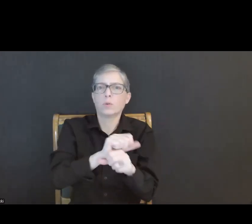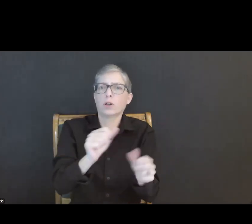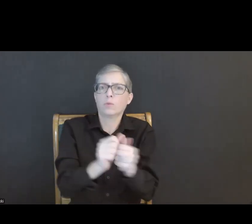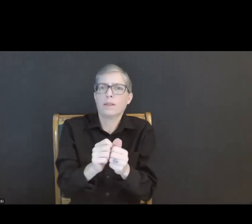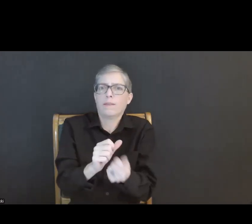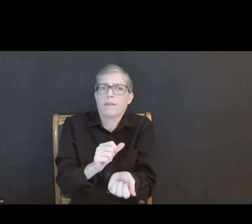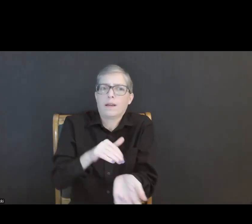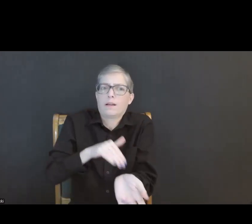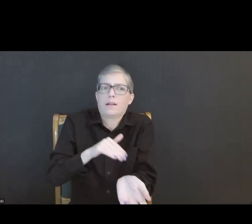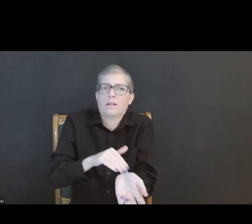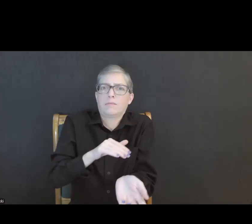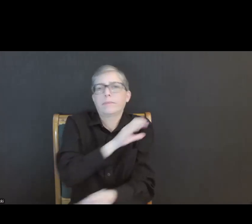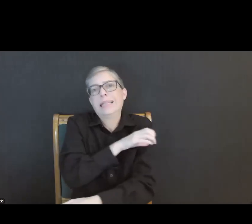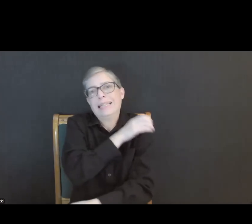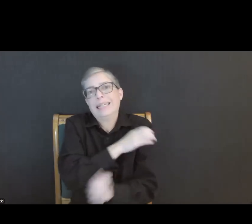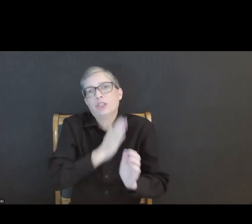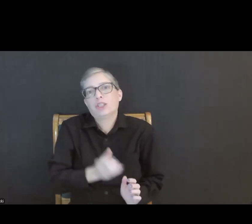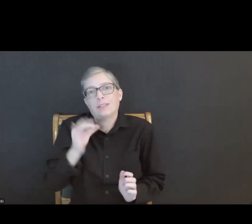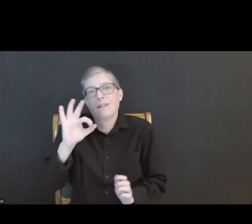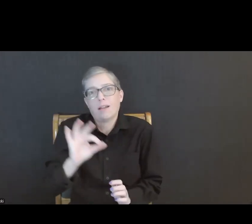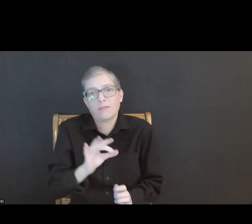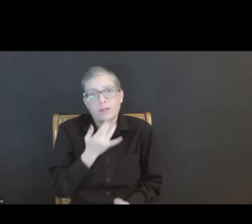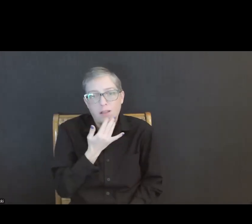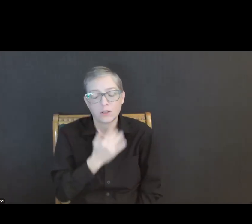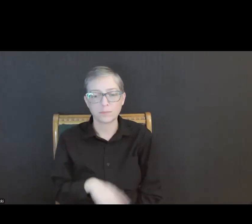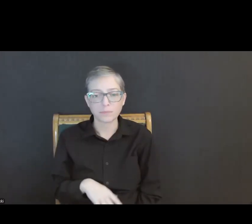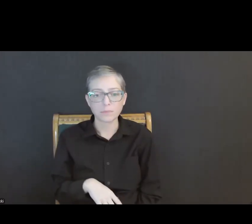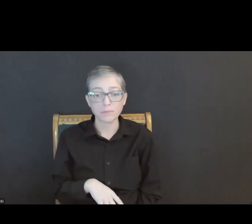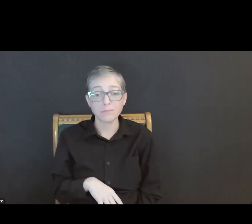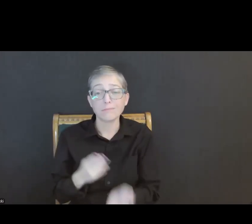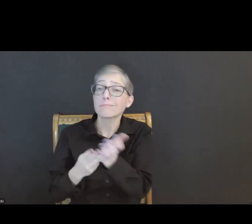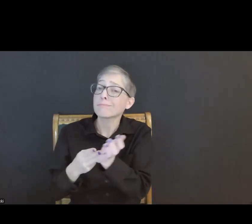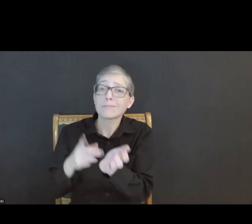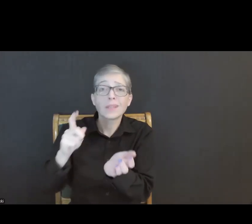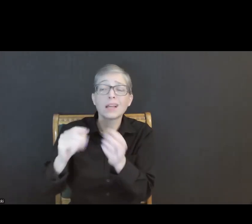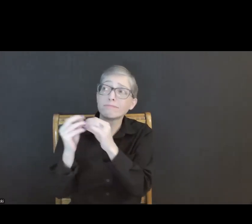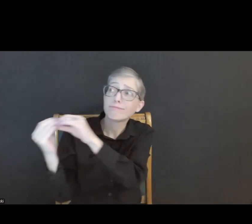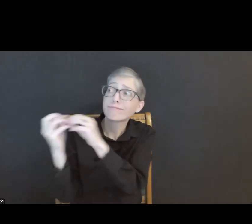at times but to be honest I was having to fight my colleagues of wondering they assume automatically